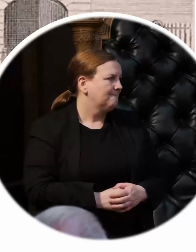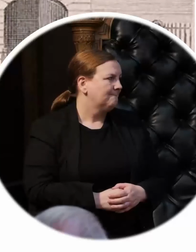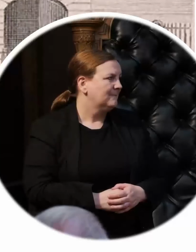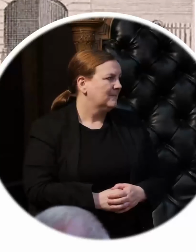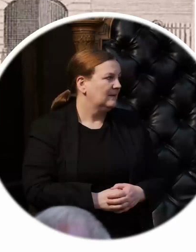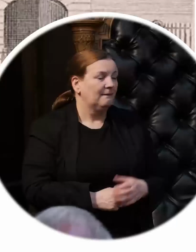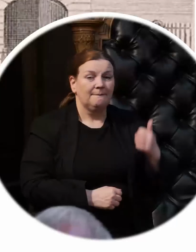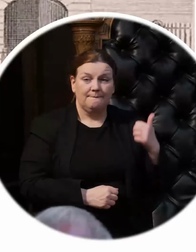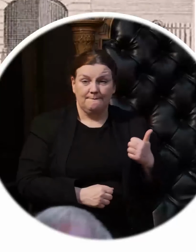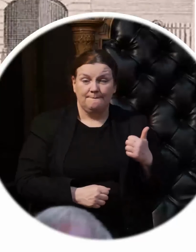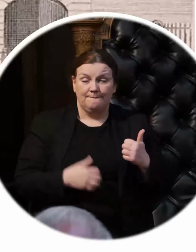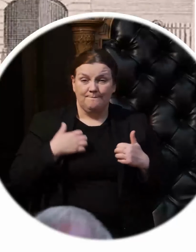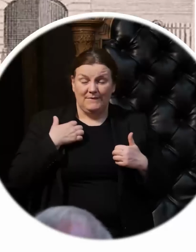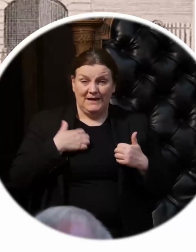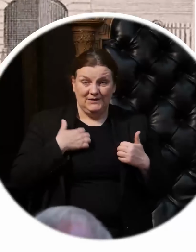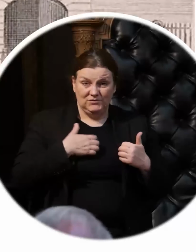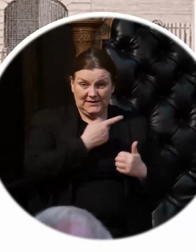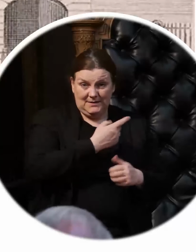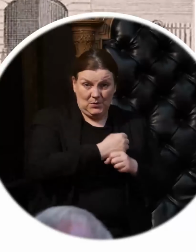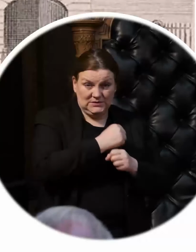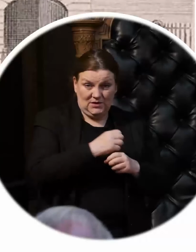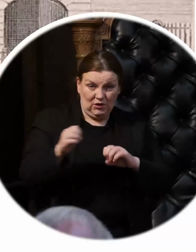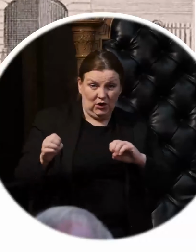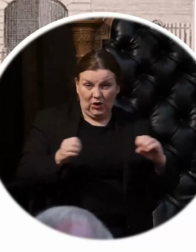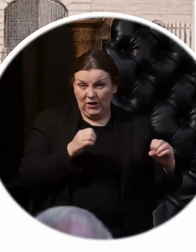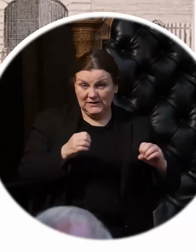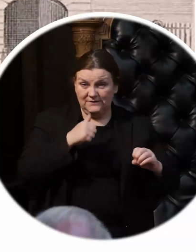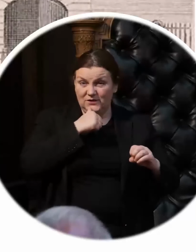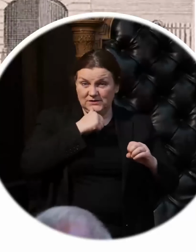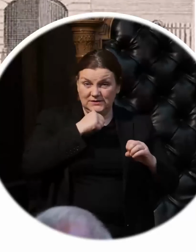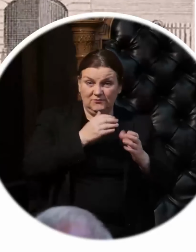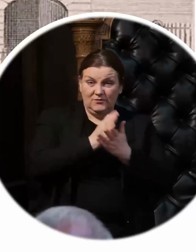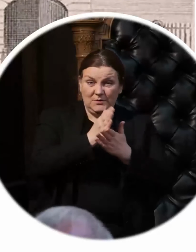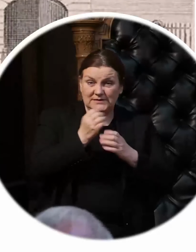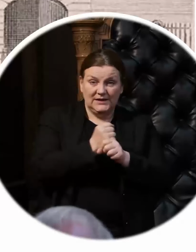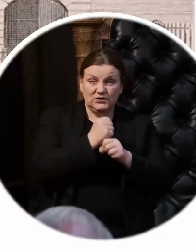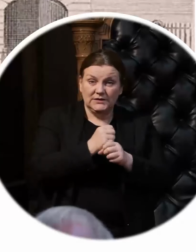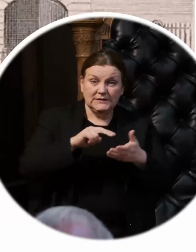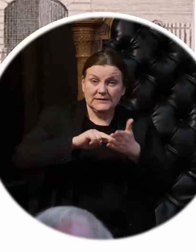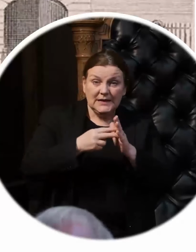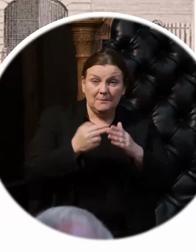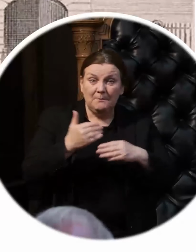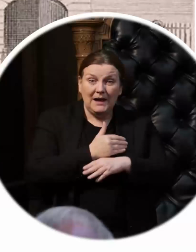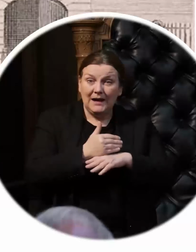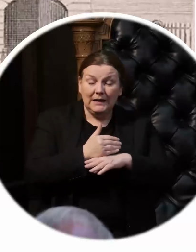And what's interesting about, this is the earliest railway station in Ireland, is that it's not designed by an architect, it's designed by an engineer.